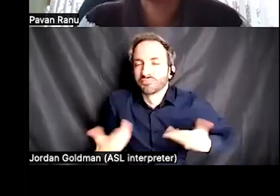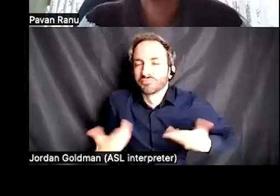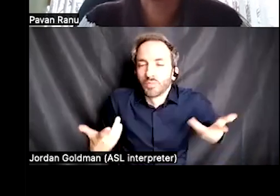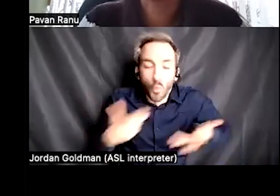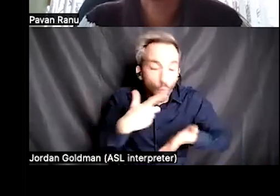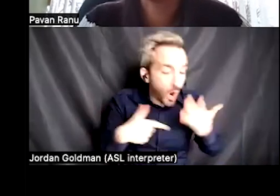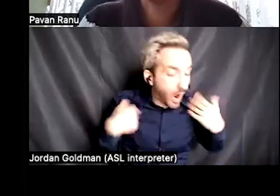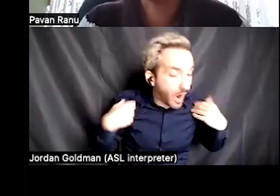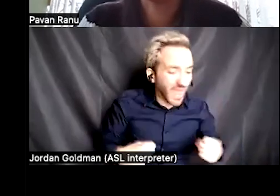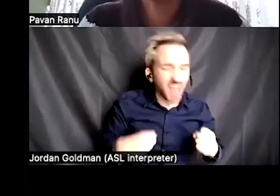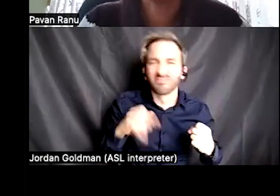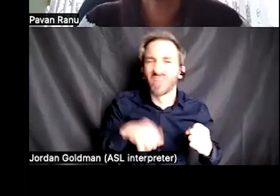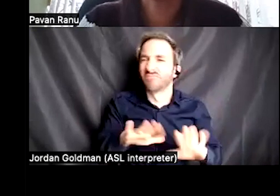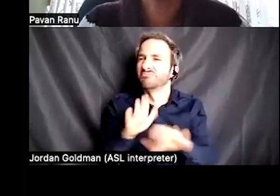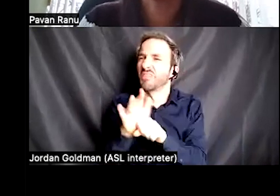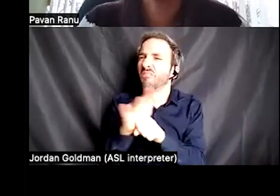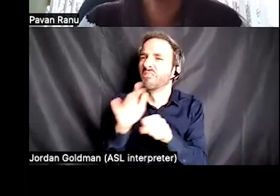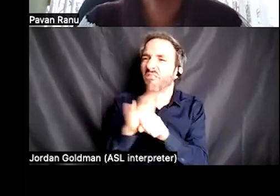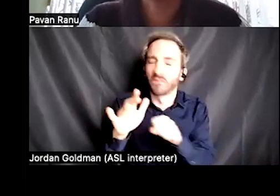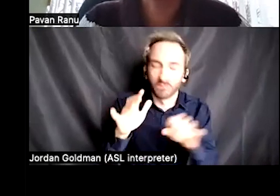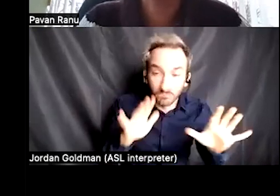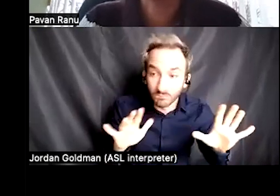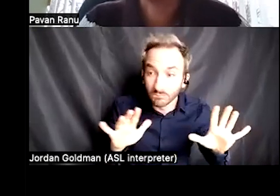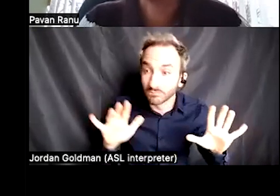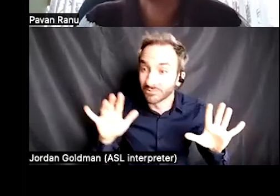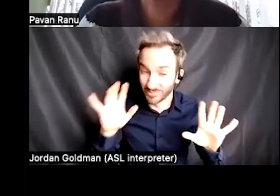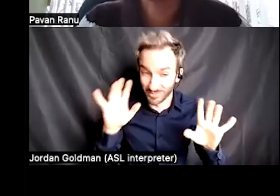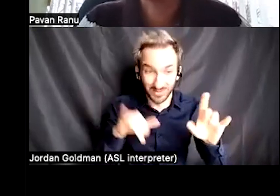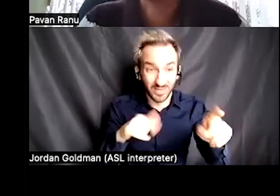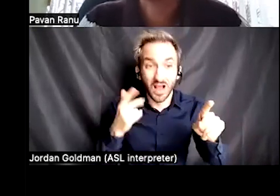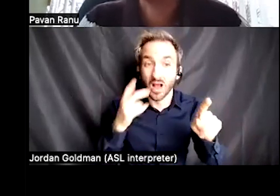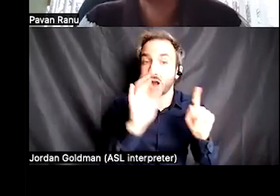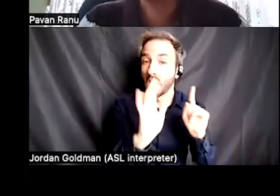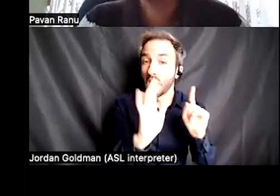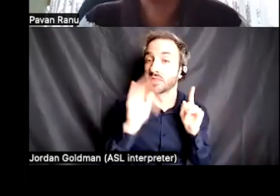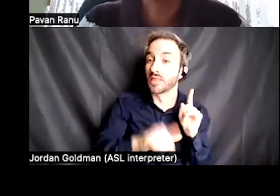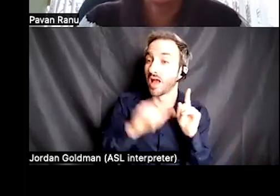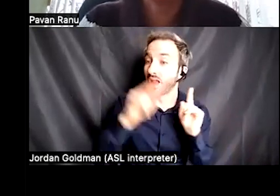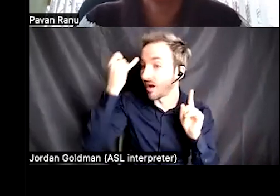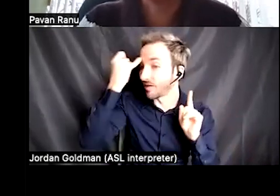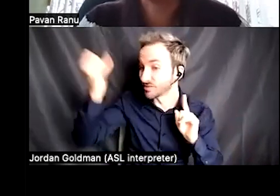that we're seeing come out based on this concept. But we will see this concept in other categories